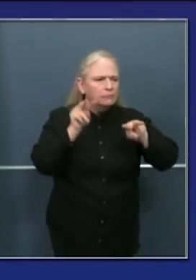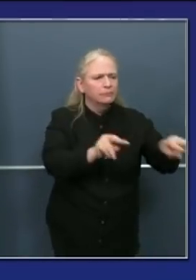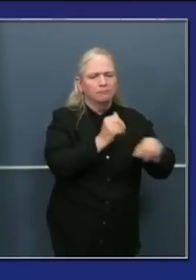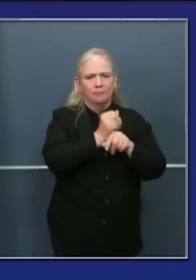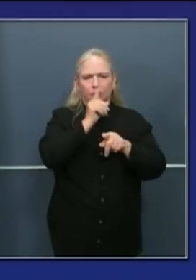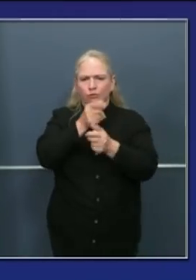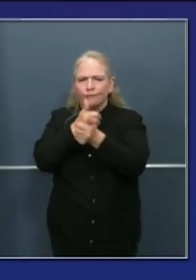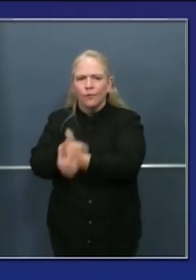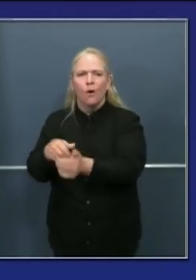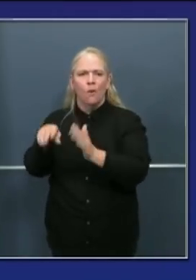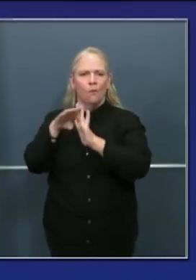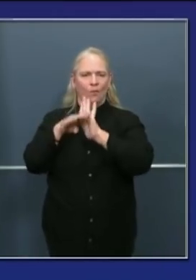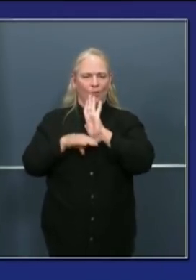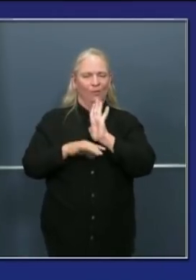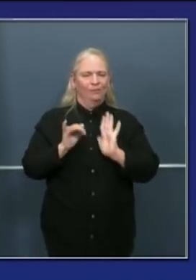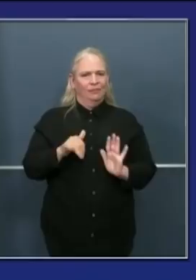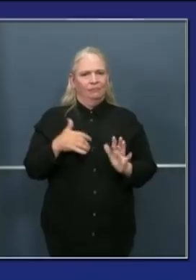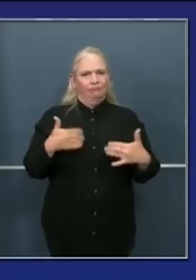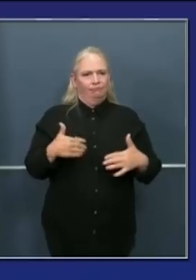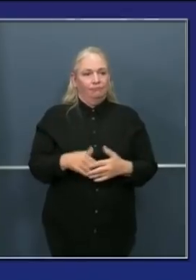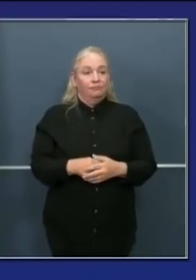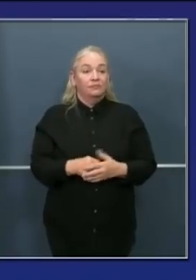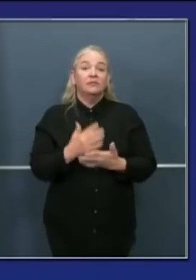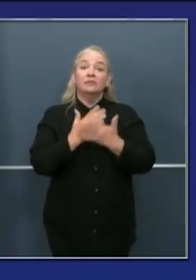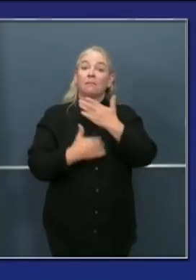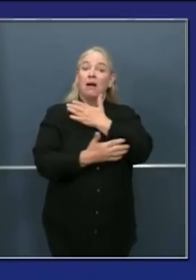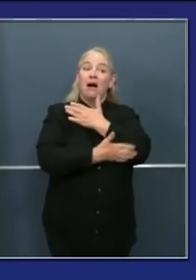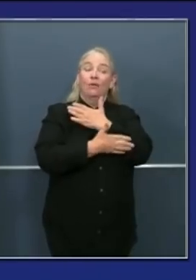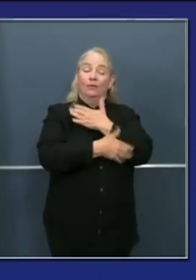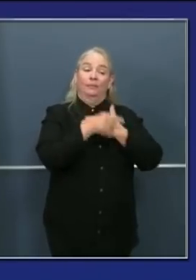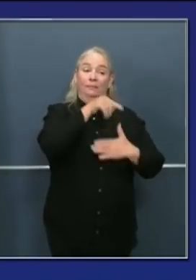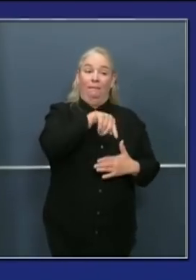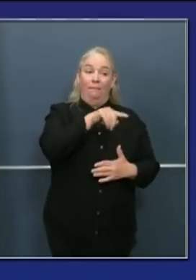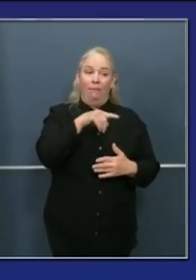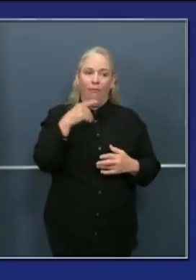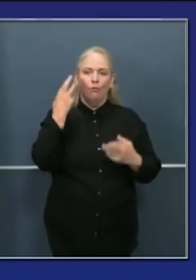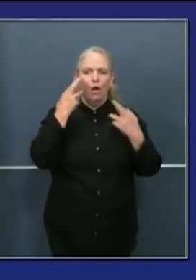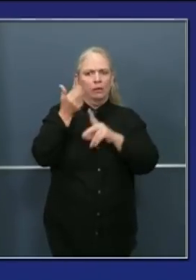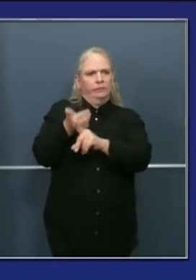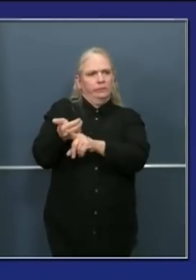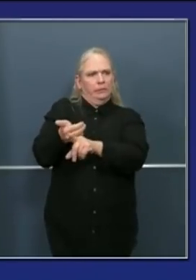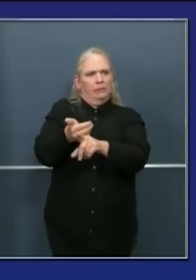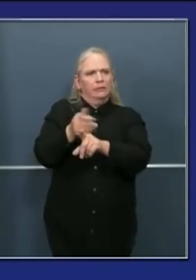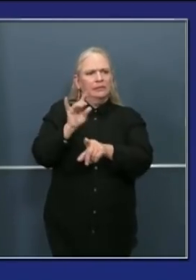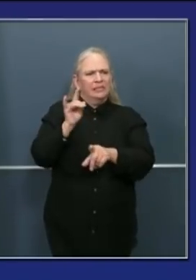AGENCIES IN TOTAL THAT WERE PART OF THOSE ACTIONS. SPEAKING OF ACTIONS, THERE WERE